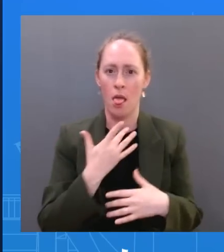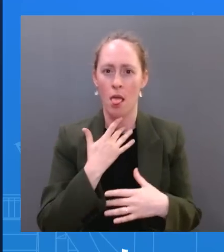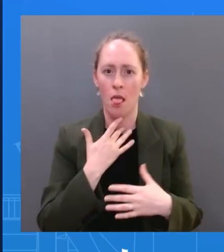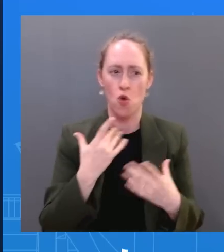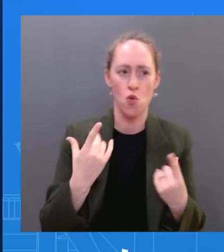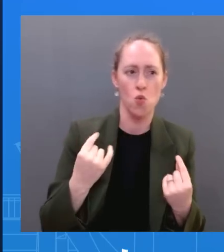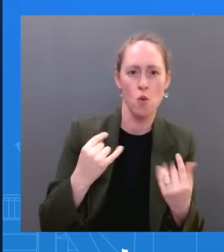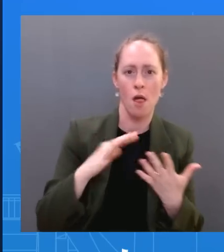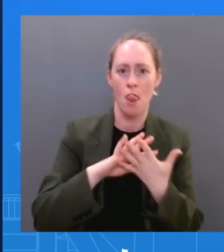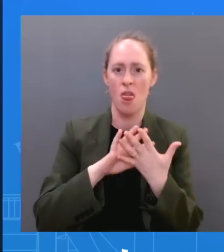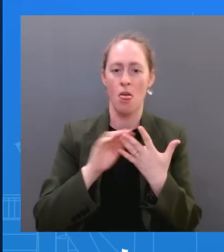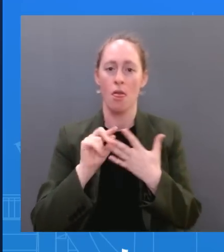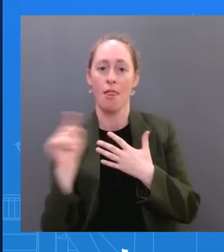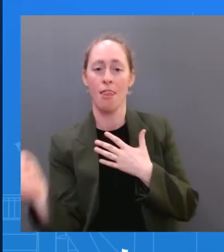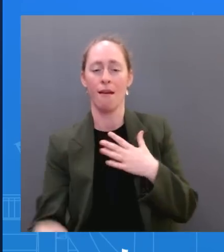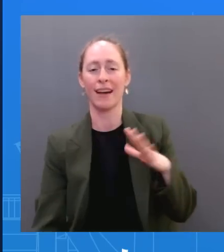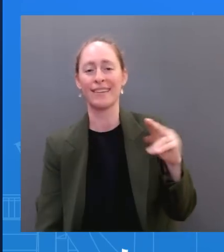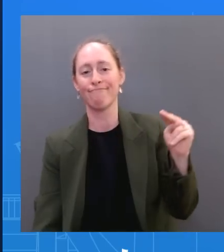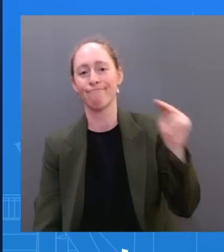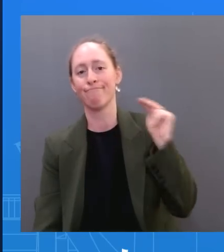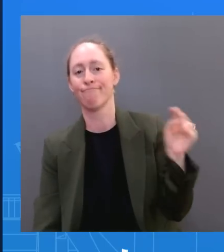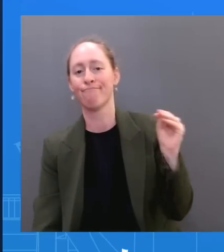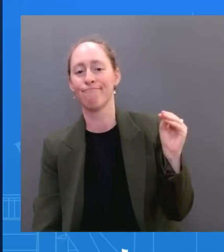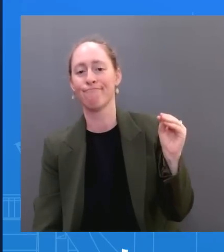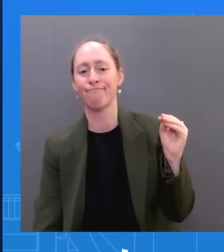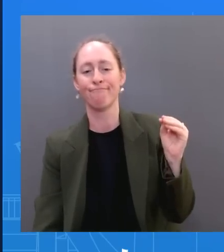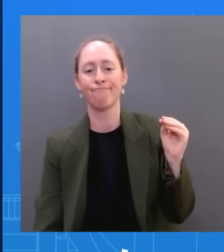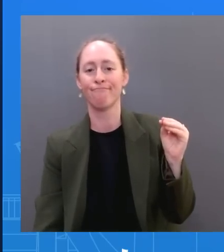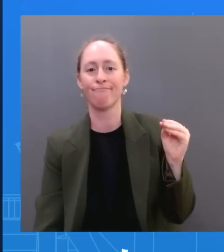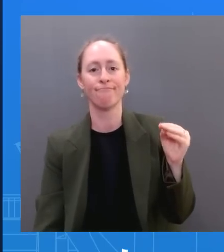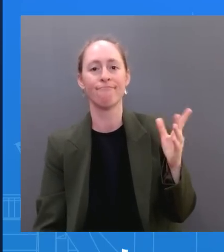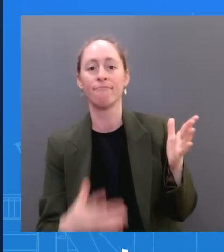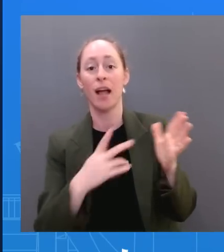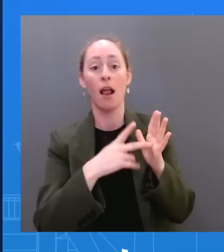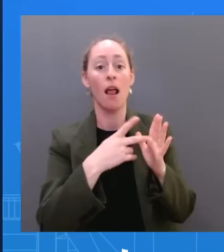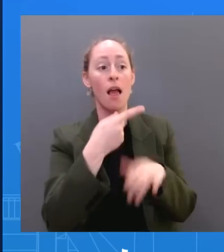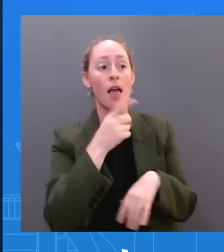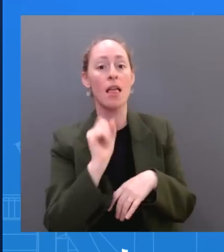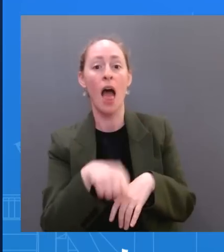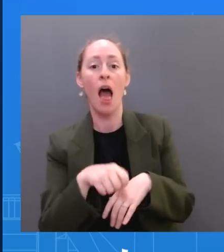through the Quds Force and other entities within Iran. And we'll keep doing that.